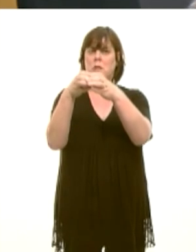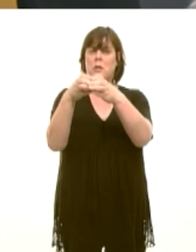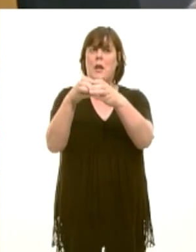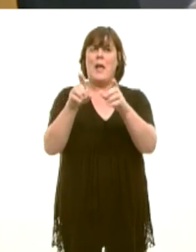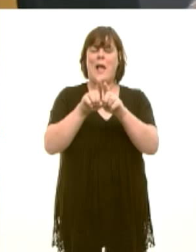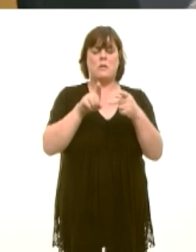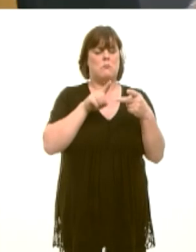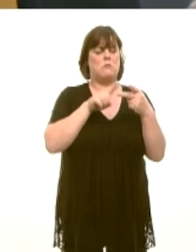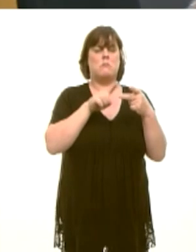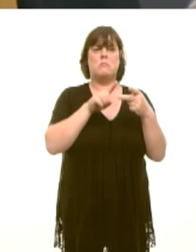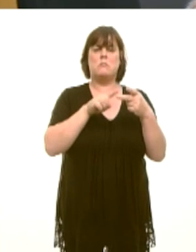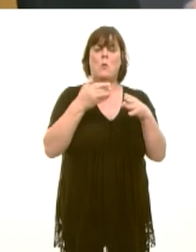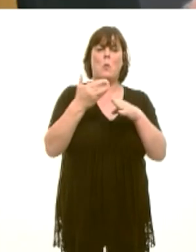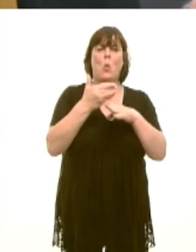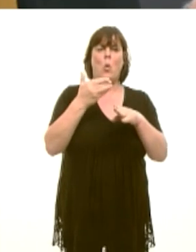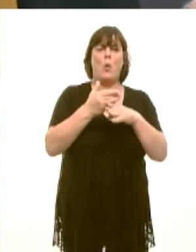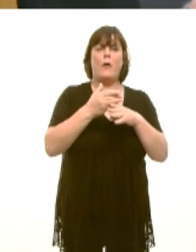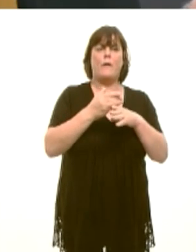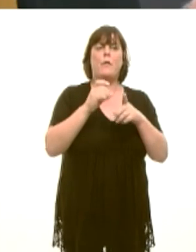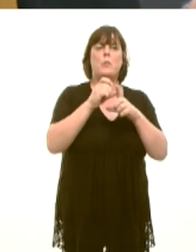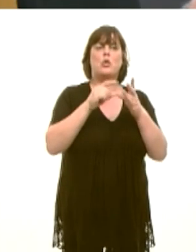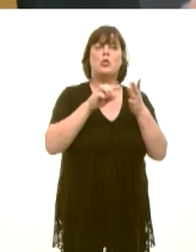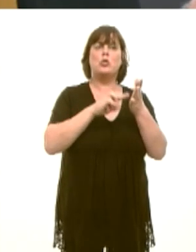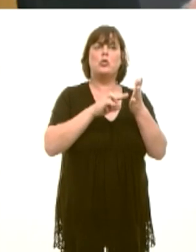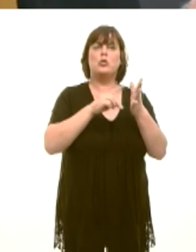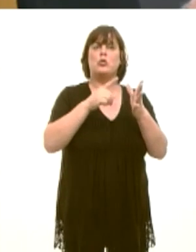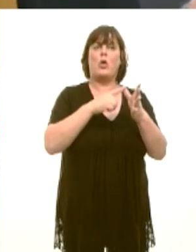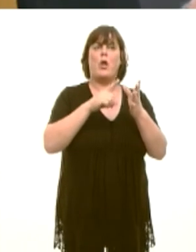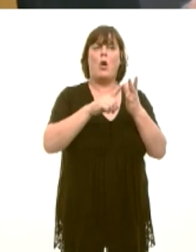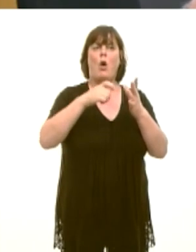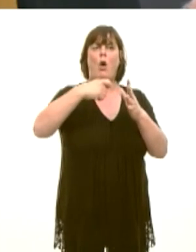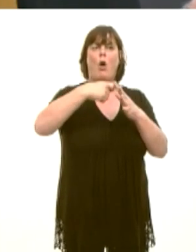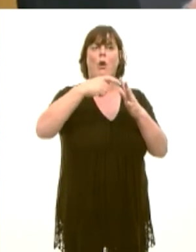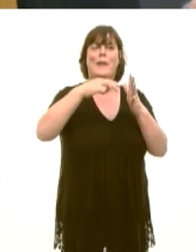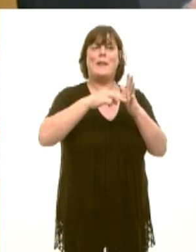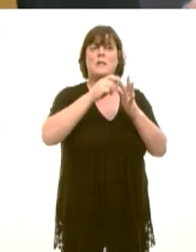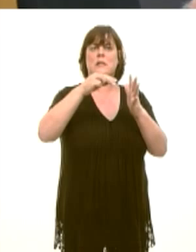of work in which Donna Ockenden is going to be involved. And, secondly, there was another